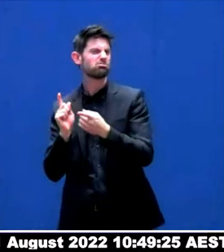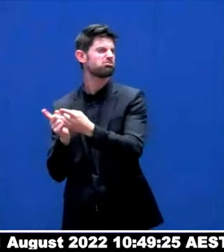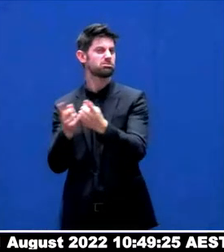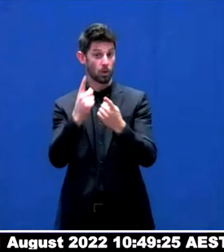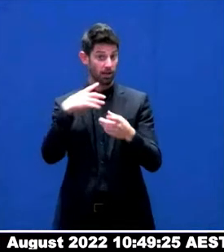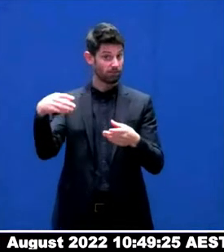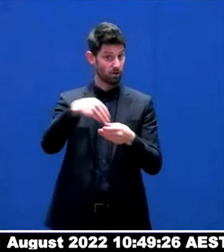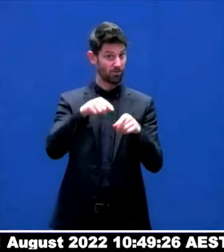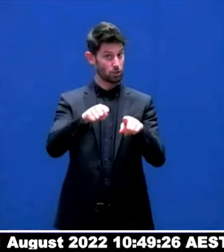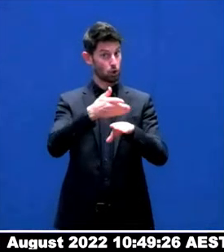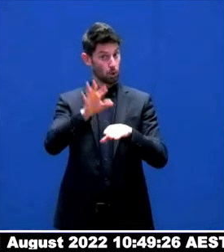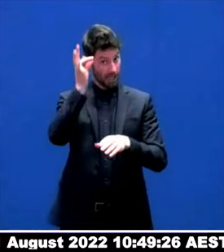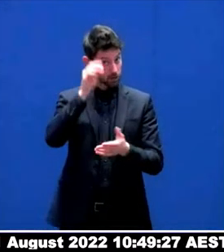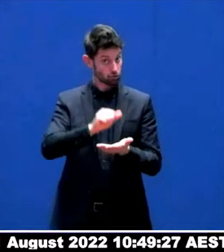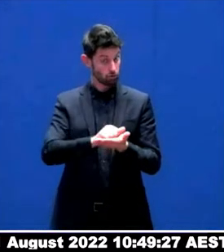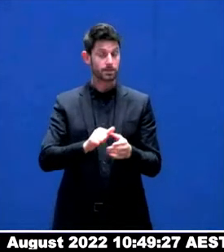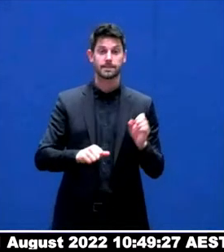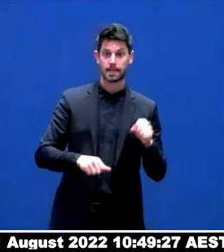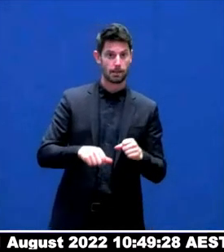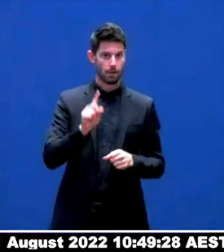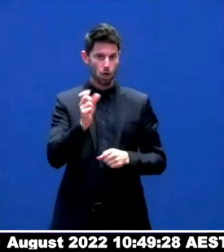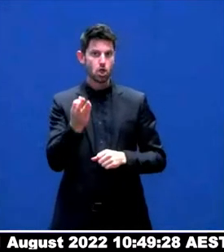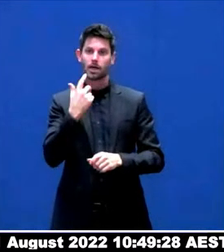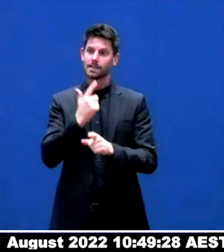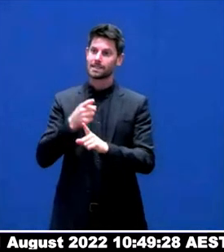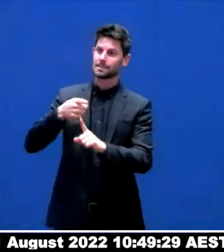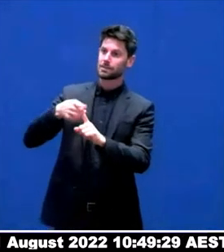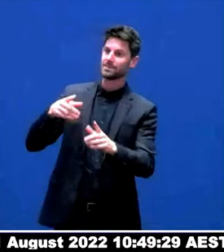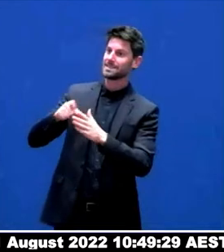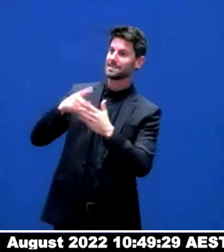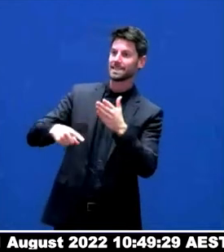No express reference to disability in the list of experts?